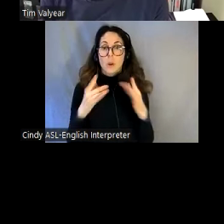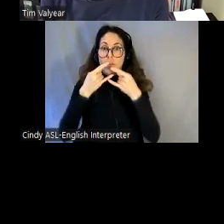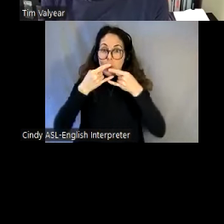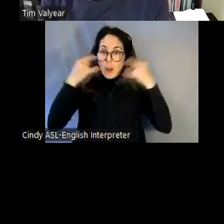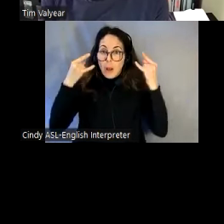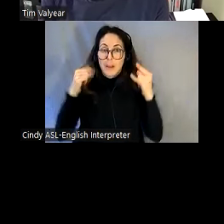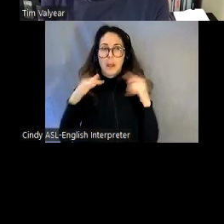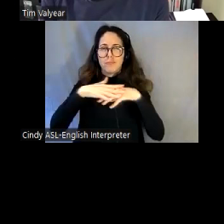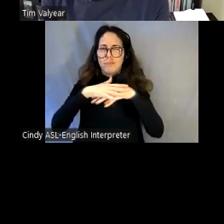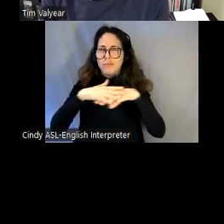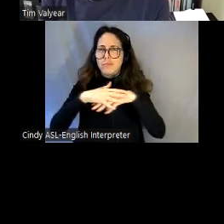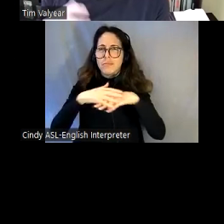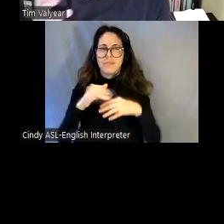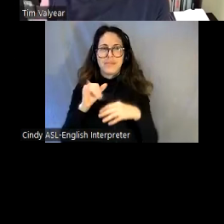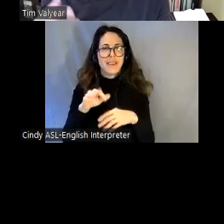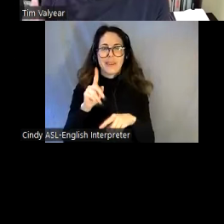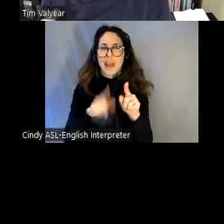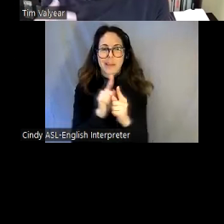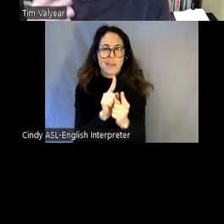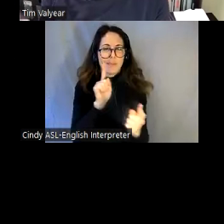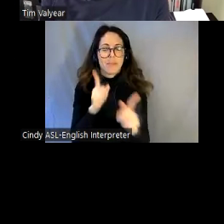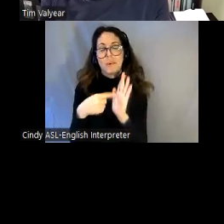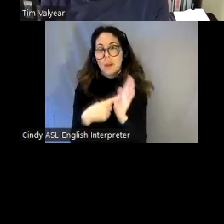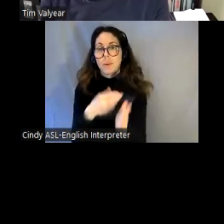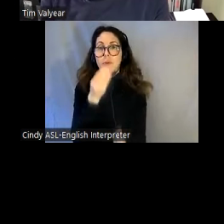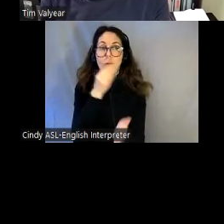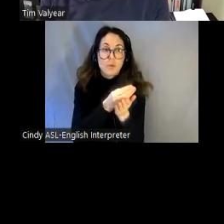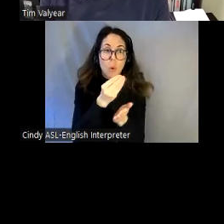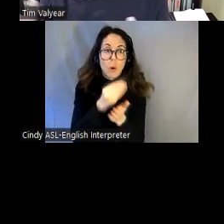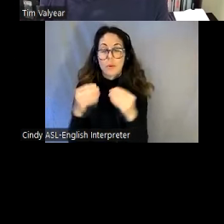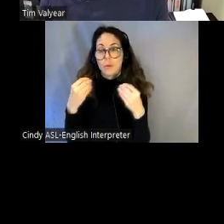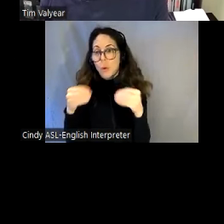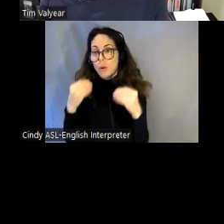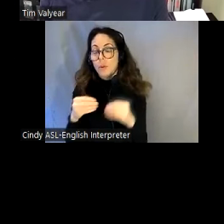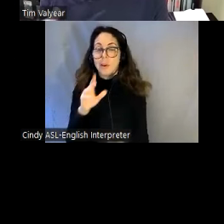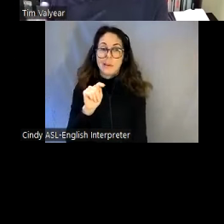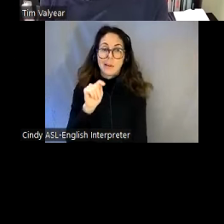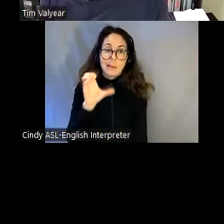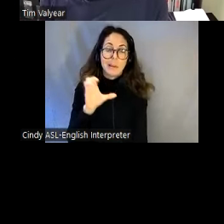because Omicron is an aerosol. So wearing it in high populated areas when you can't maintain physical